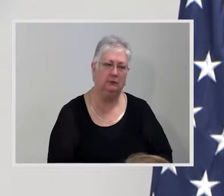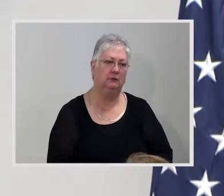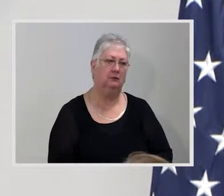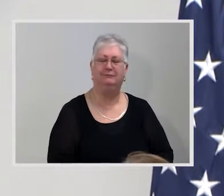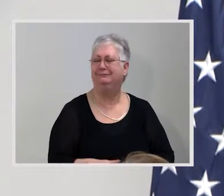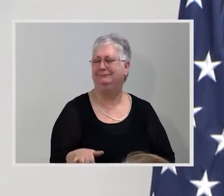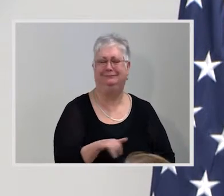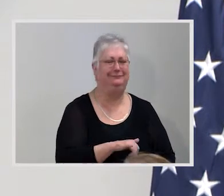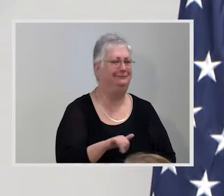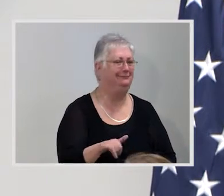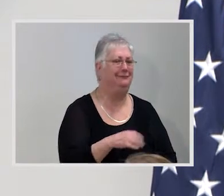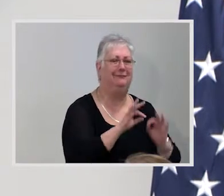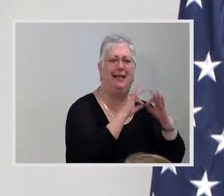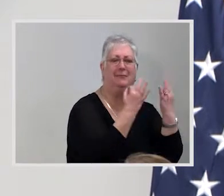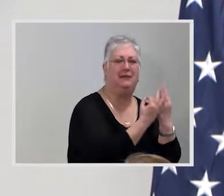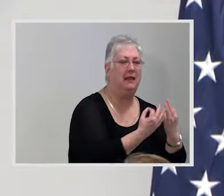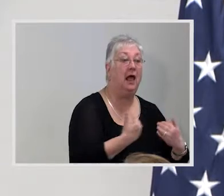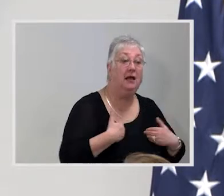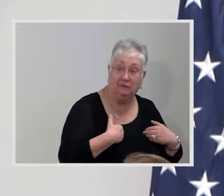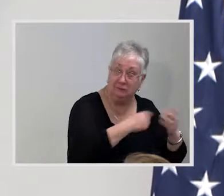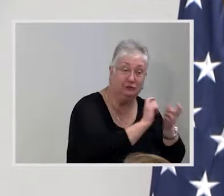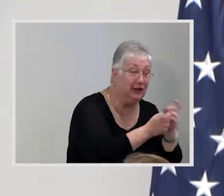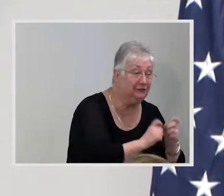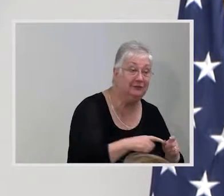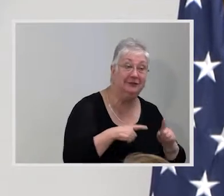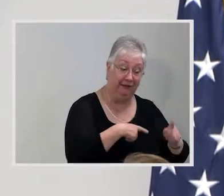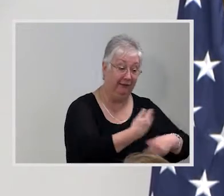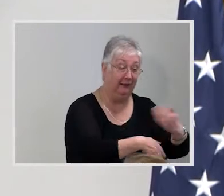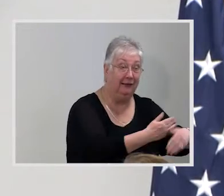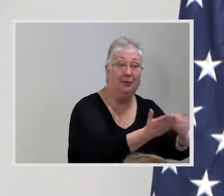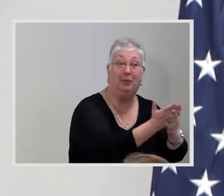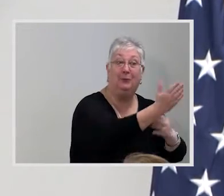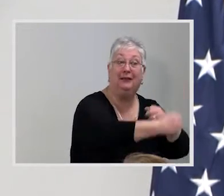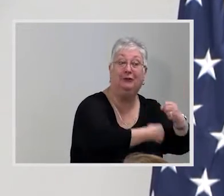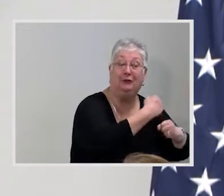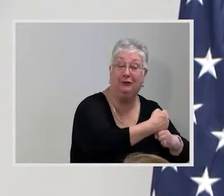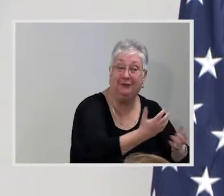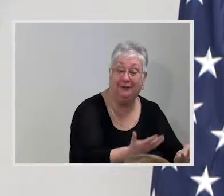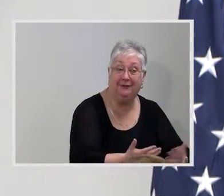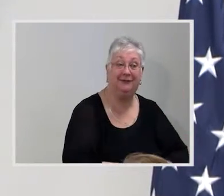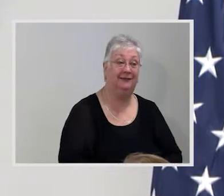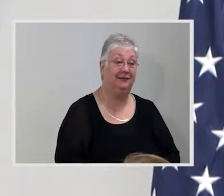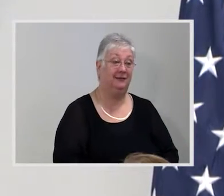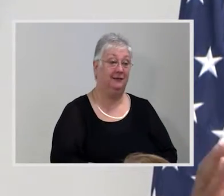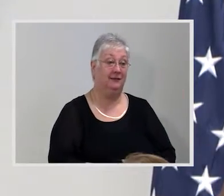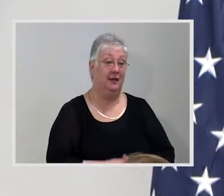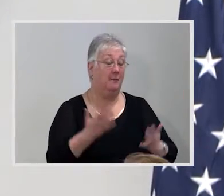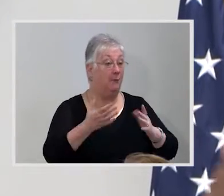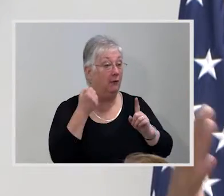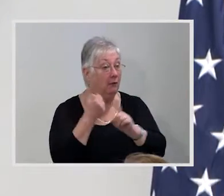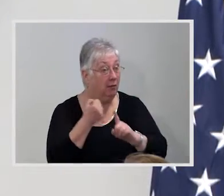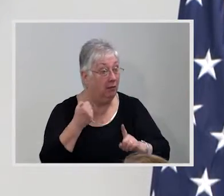THERE ARE CHANGES THROUGHOUT THE YEAR. THERE MAY BE A CHANGE IN YOUR FAMILY WHERE YOU MAKE LESS MONEY. THERE MAY BE A CHANGE WHERE YOU